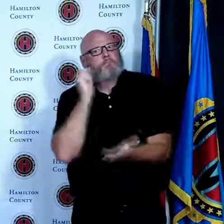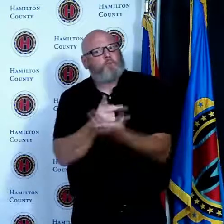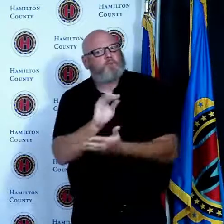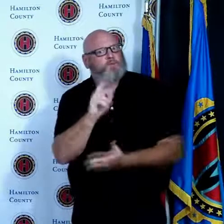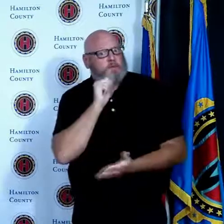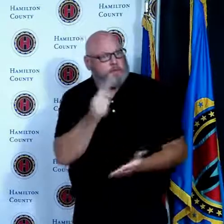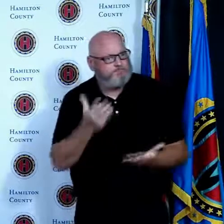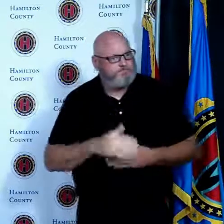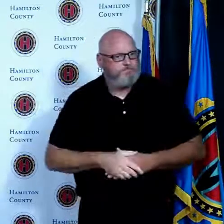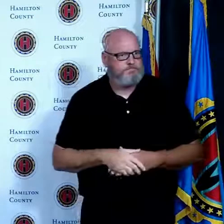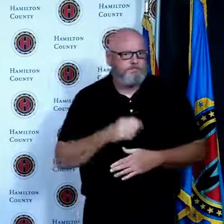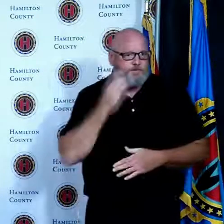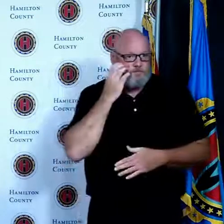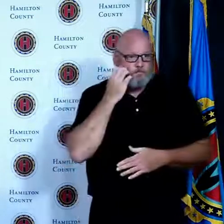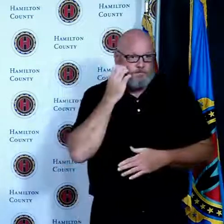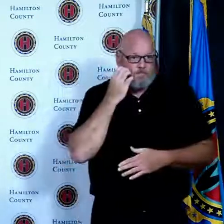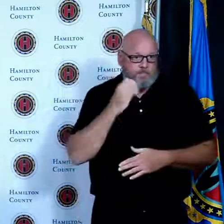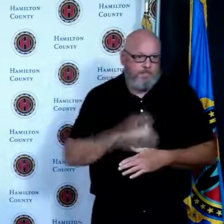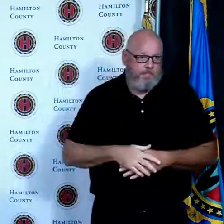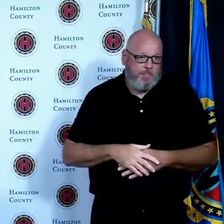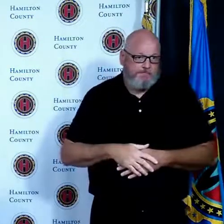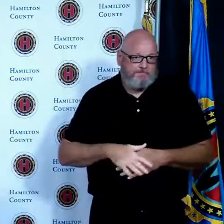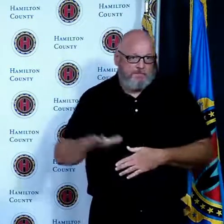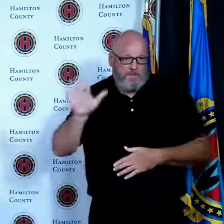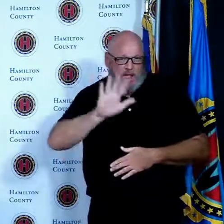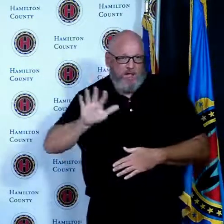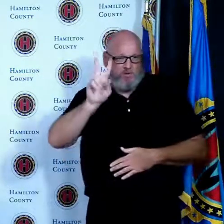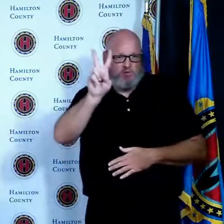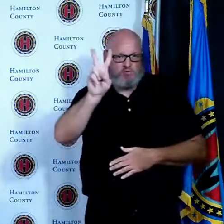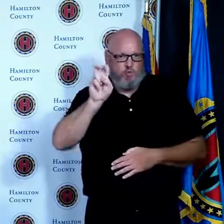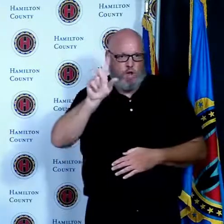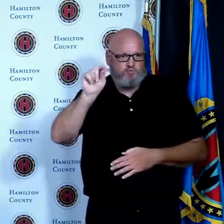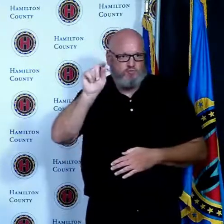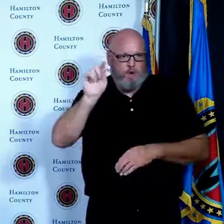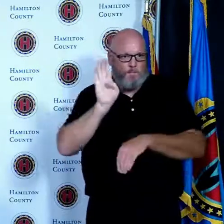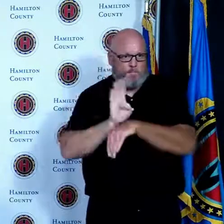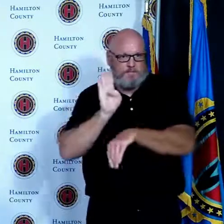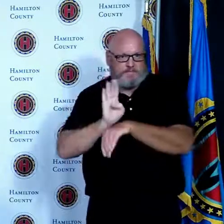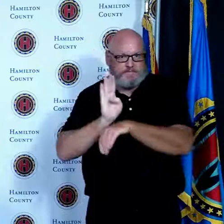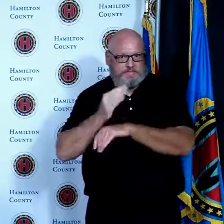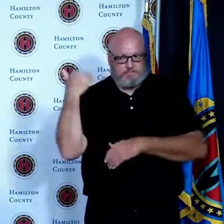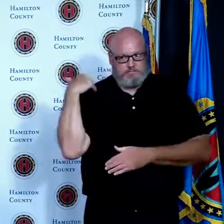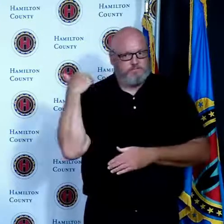please apply go to the Hamilton County website HamiltonCountyOhio.org and there is a button there